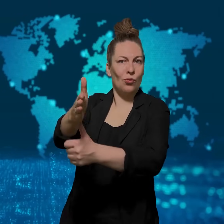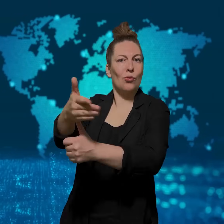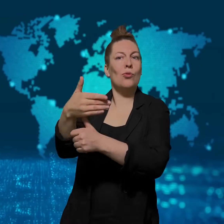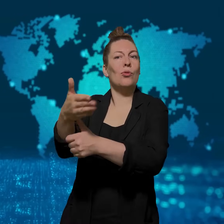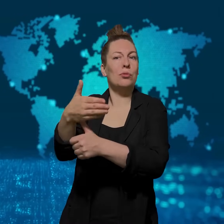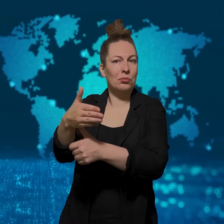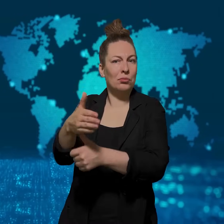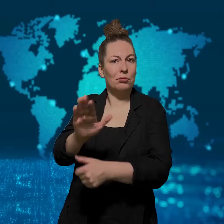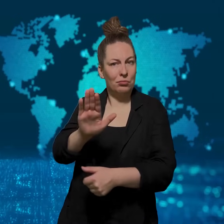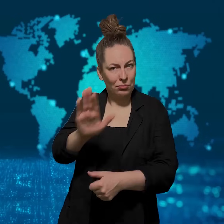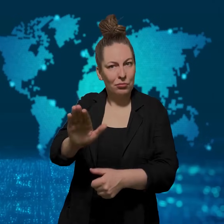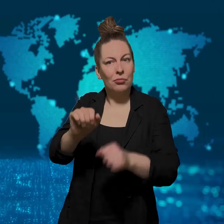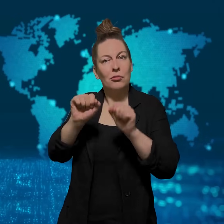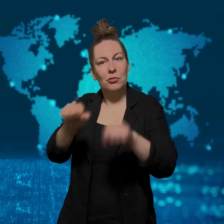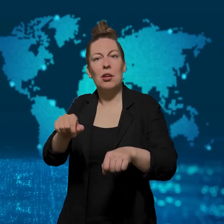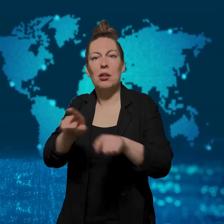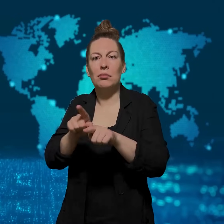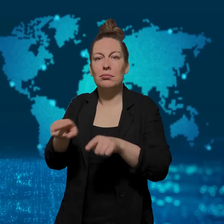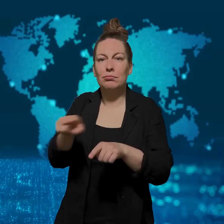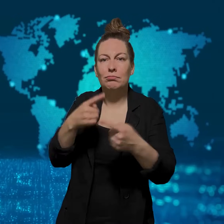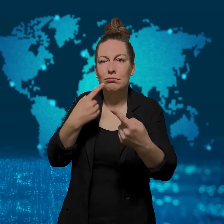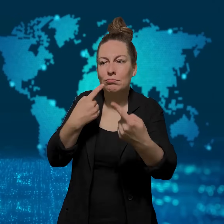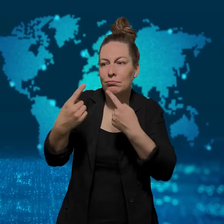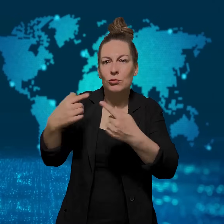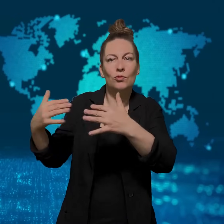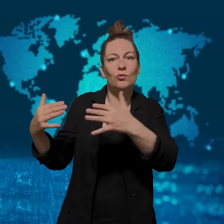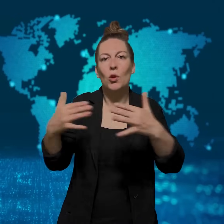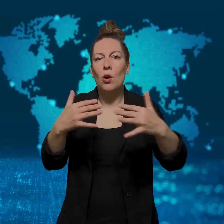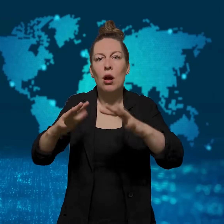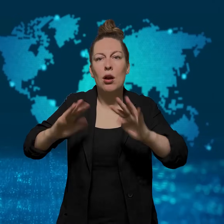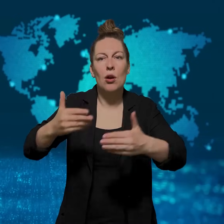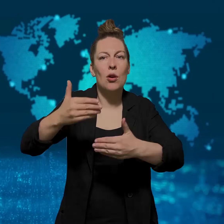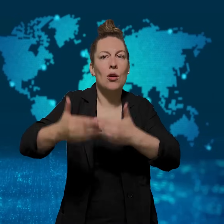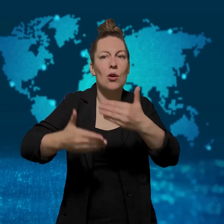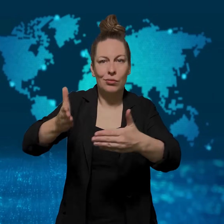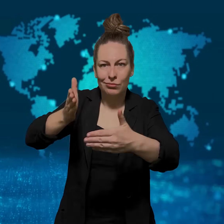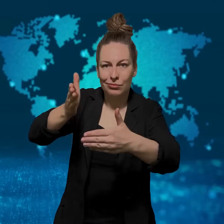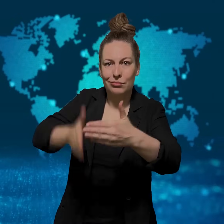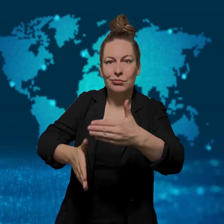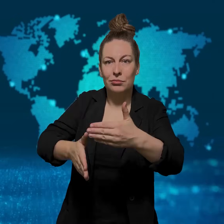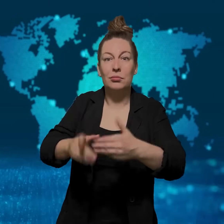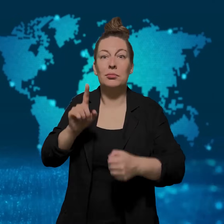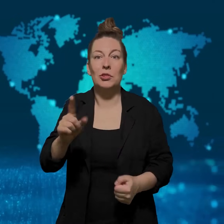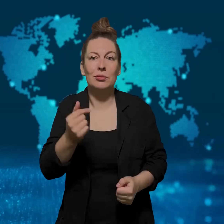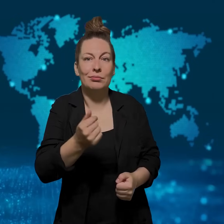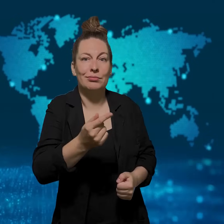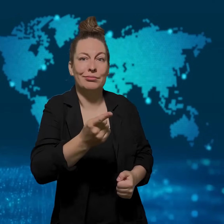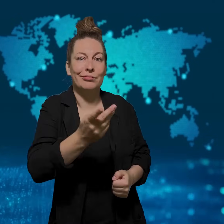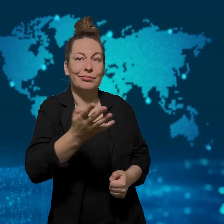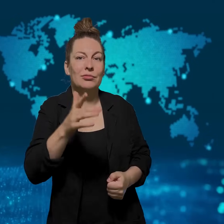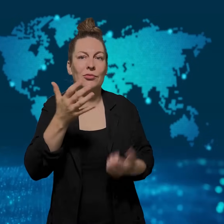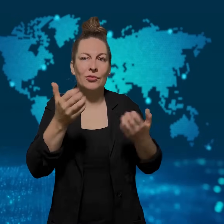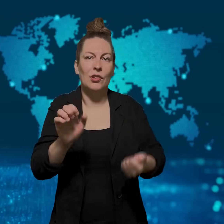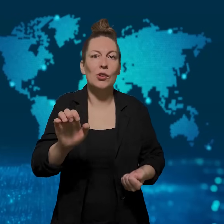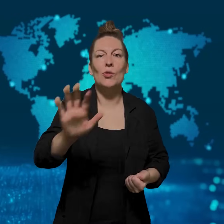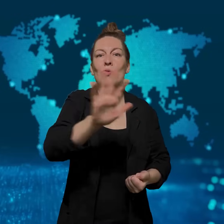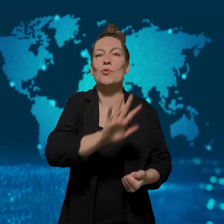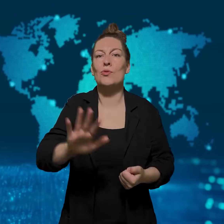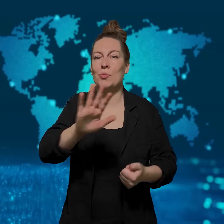but a few are a part of the European Union.